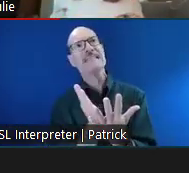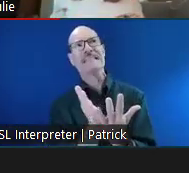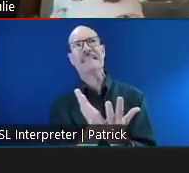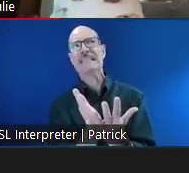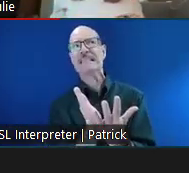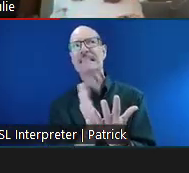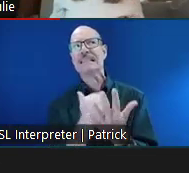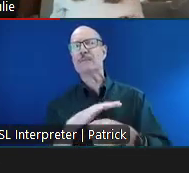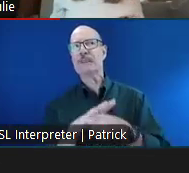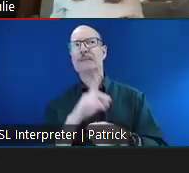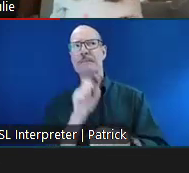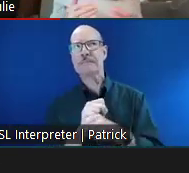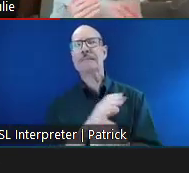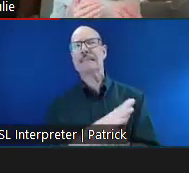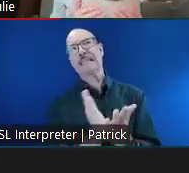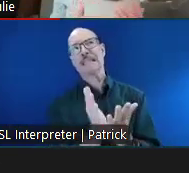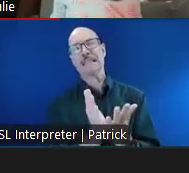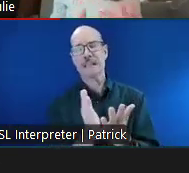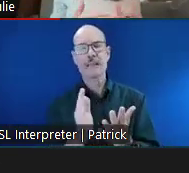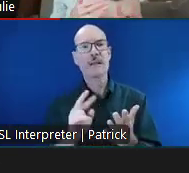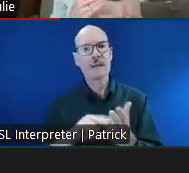This is something I need to do something about.